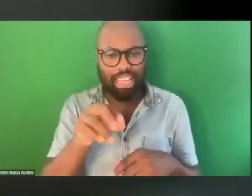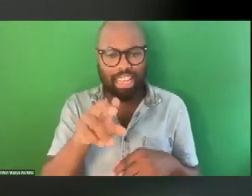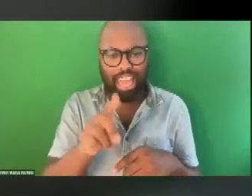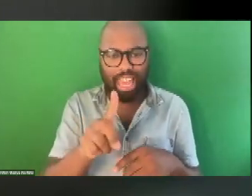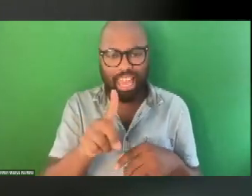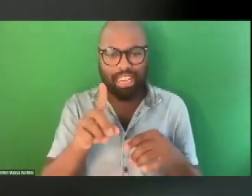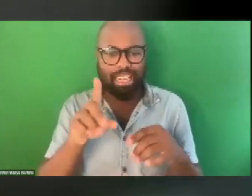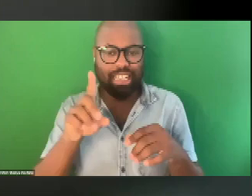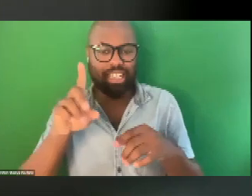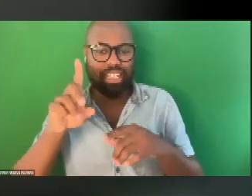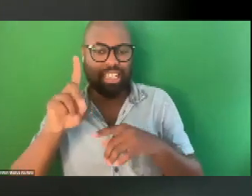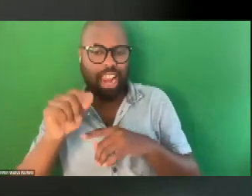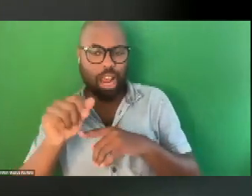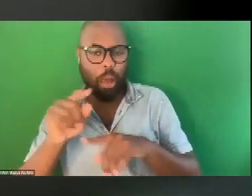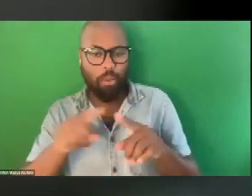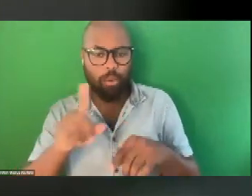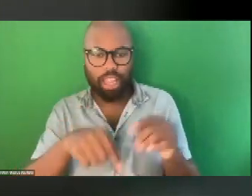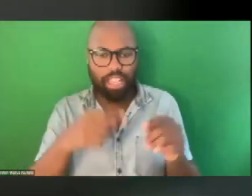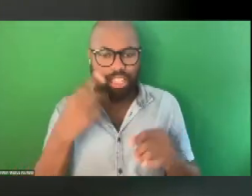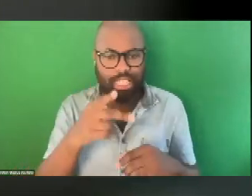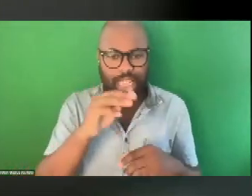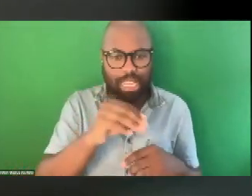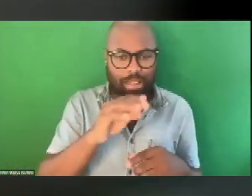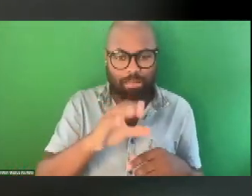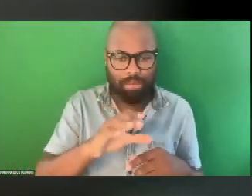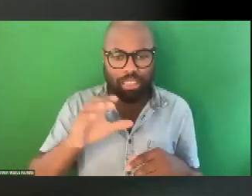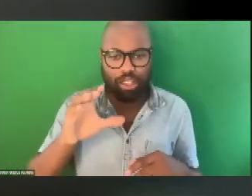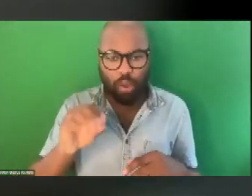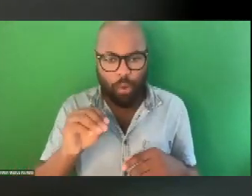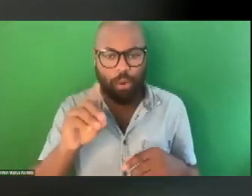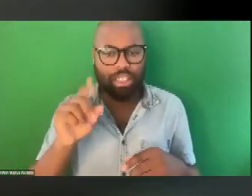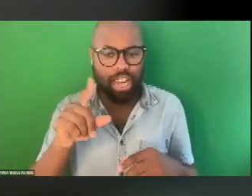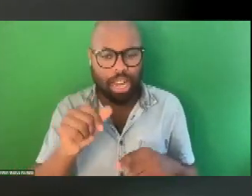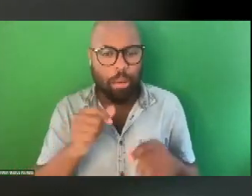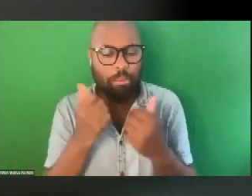And many states don't even put in their contracts access to that data.